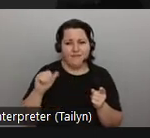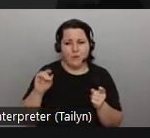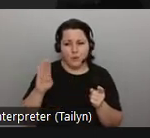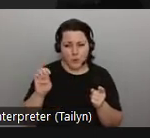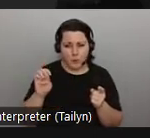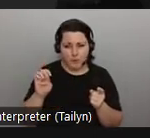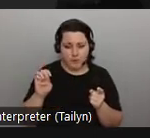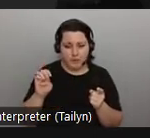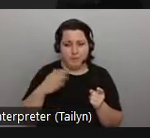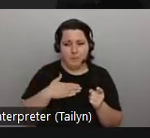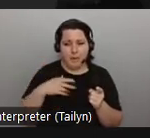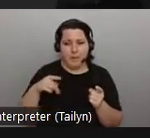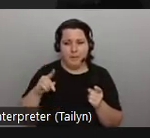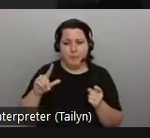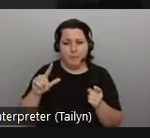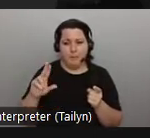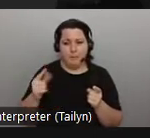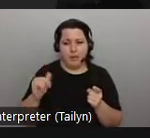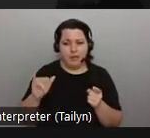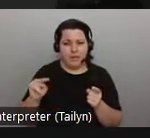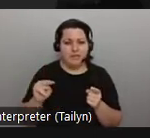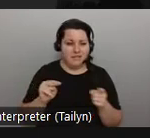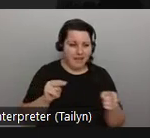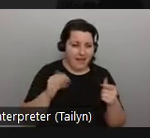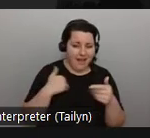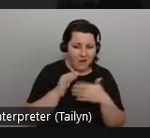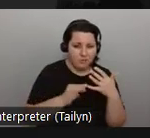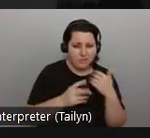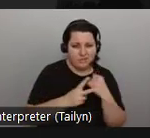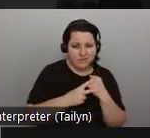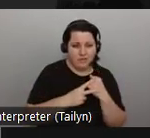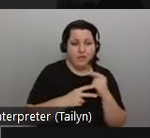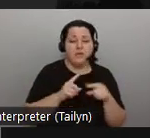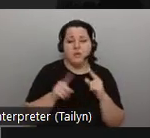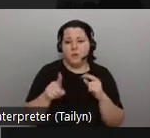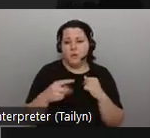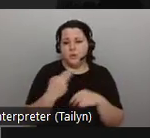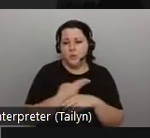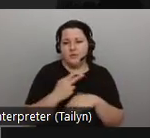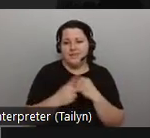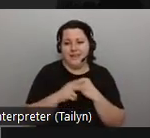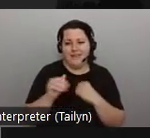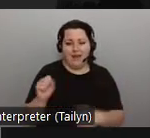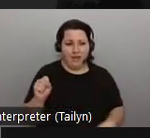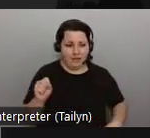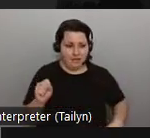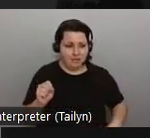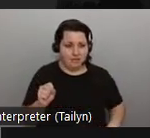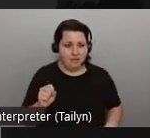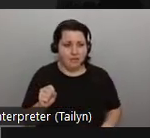whatever. If you are intending to save this as a PDF, so let me first